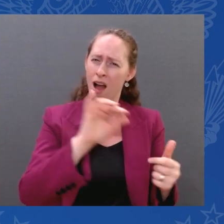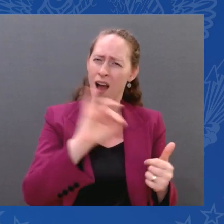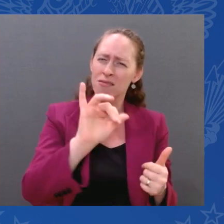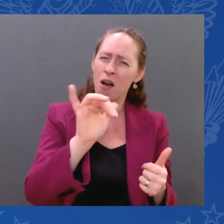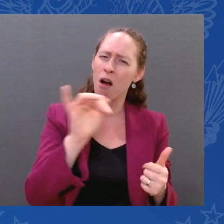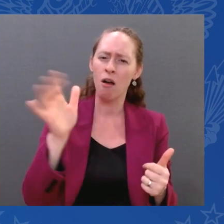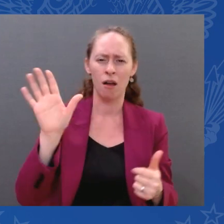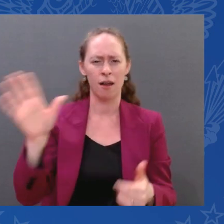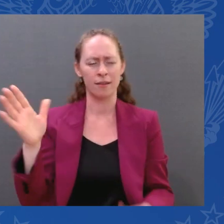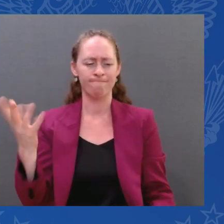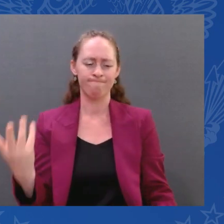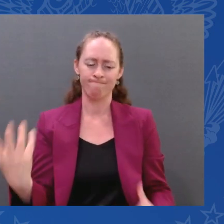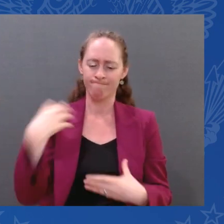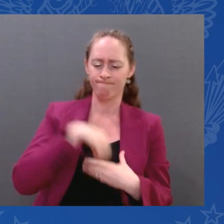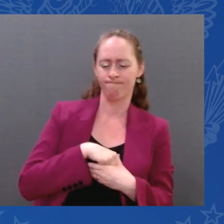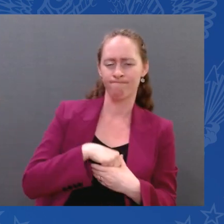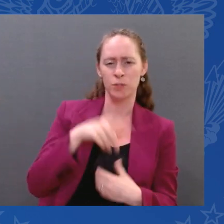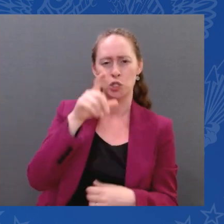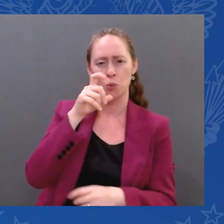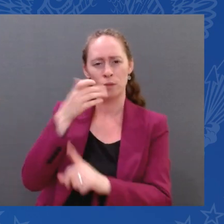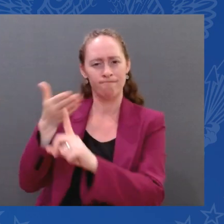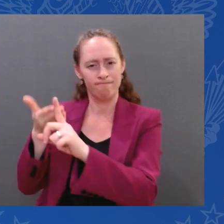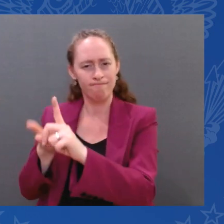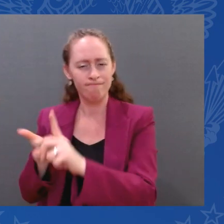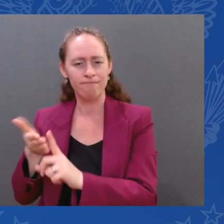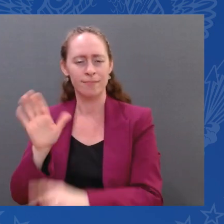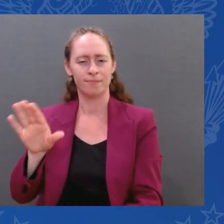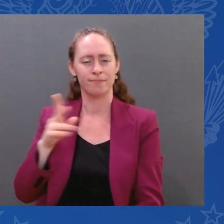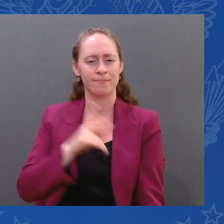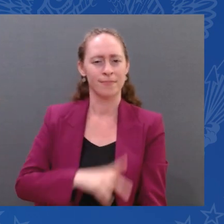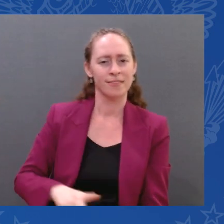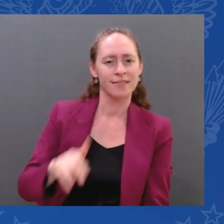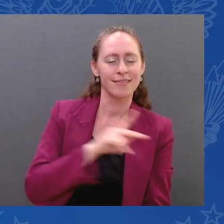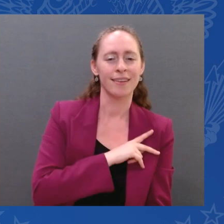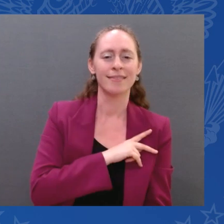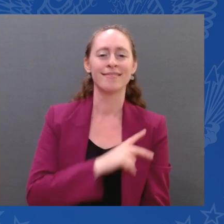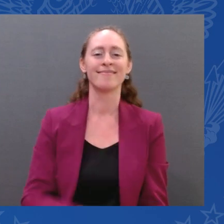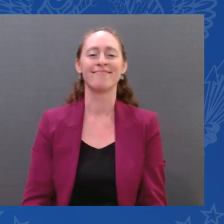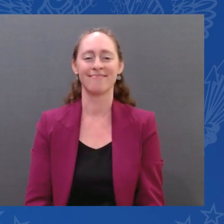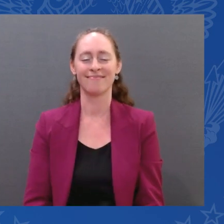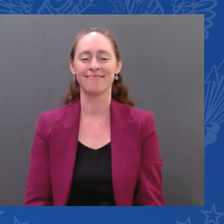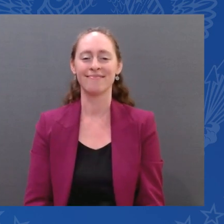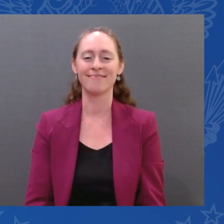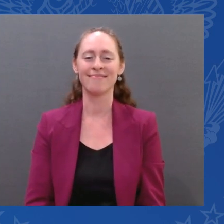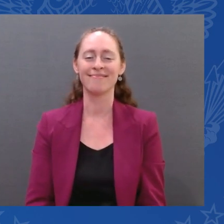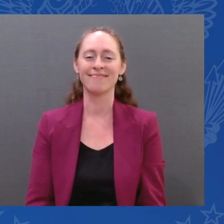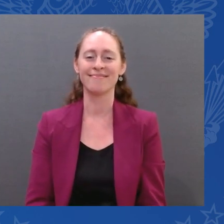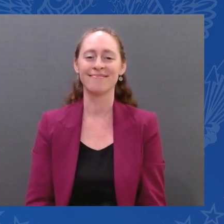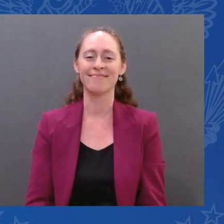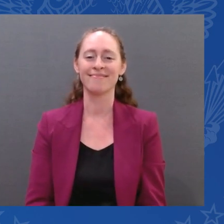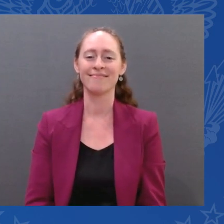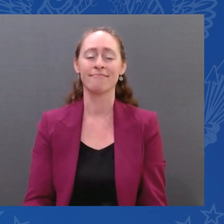Character tested, get tested is set back in failure. Character, that's true, in perseverance and daring.